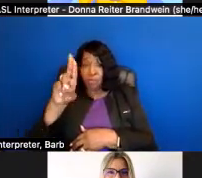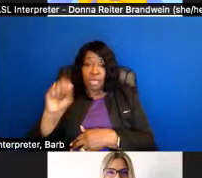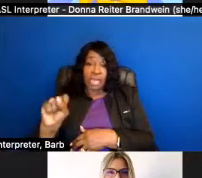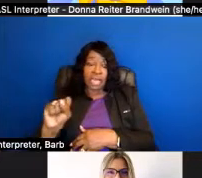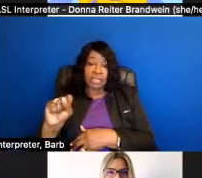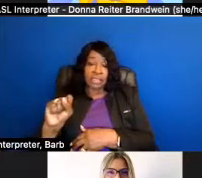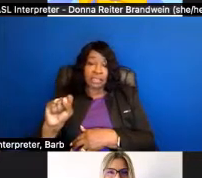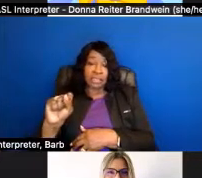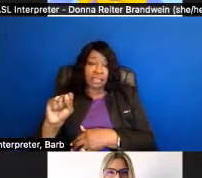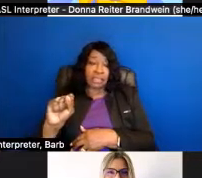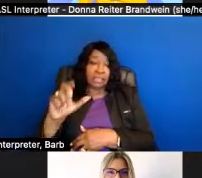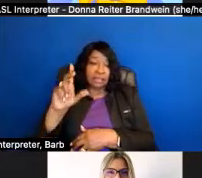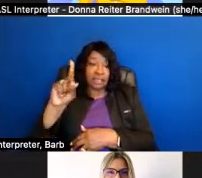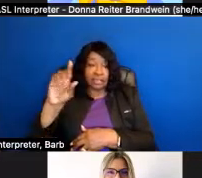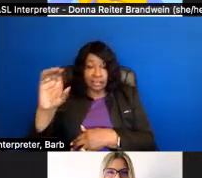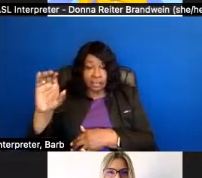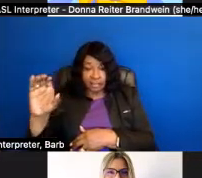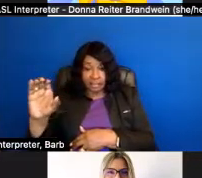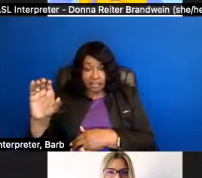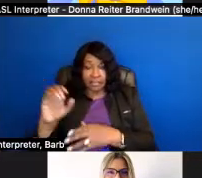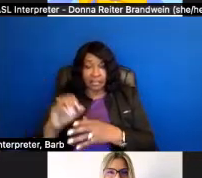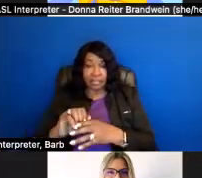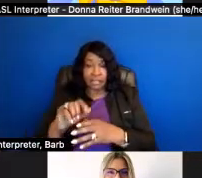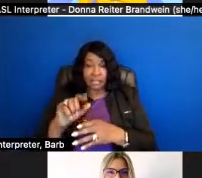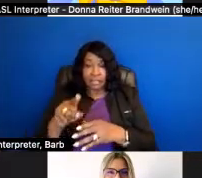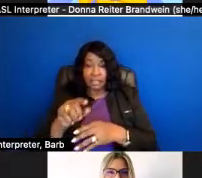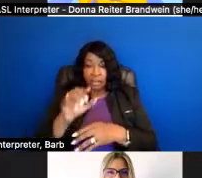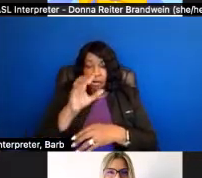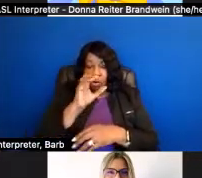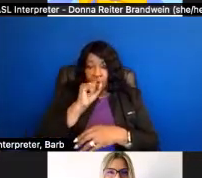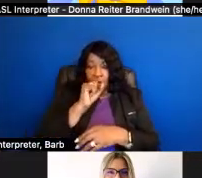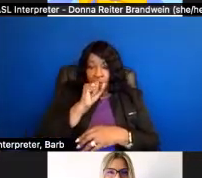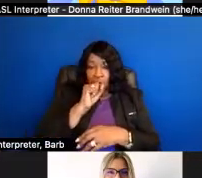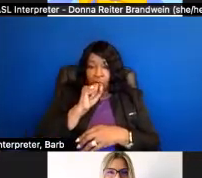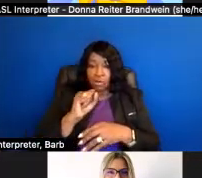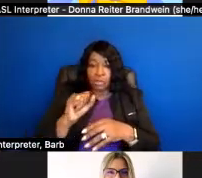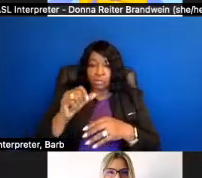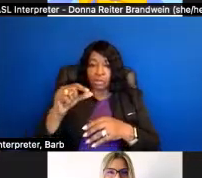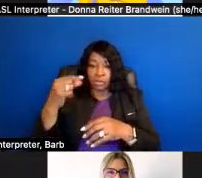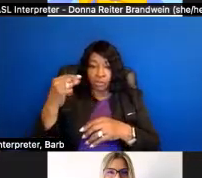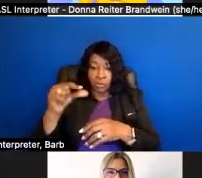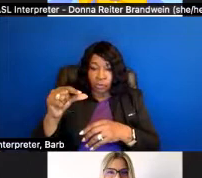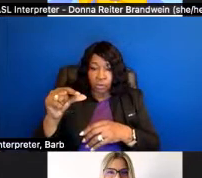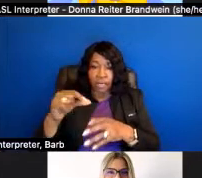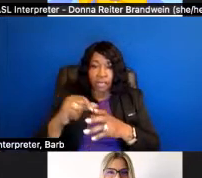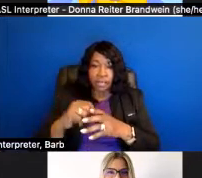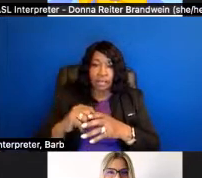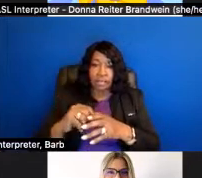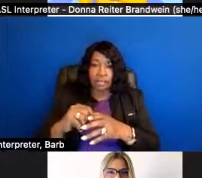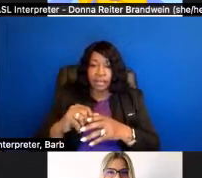with orange and green dots denoting created or pending with their year date established